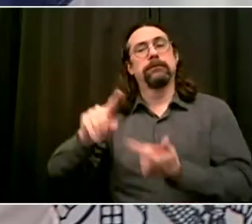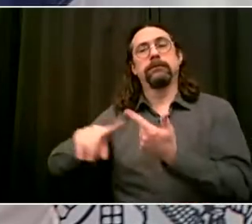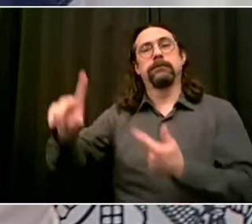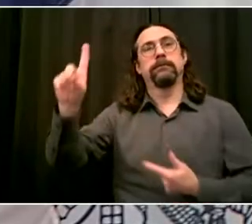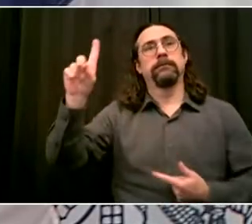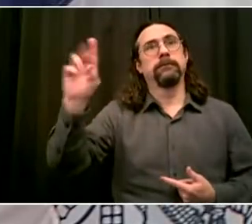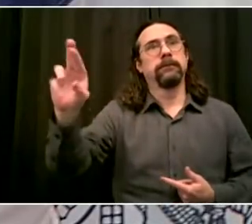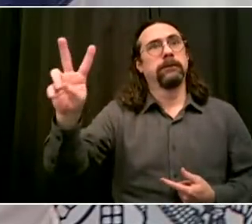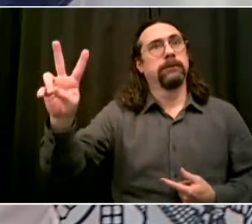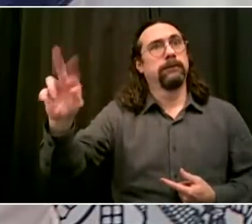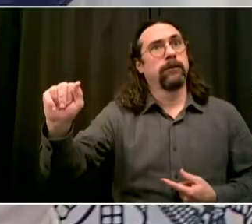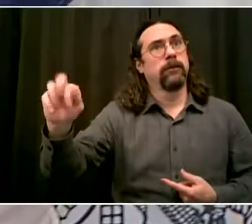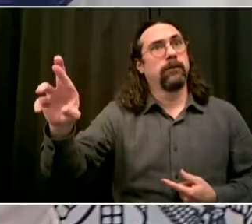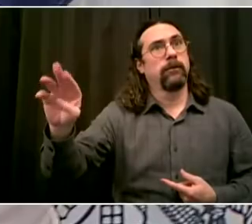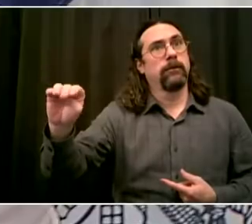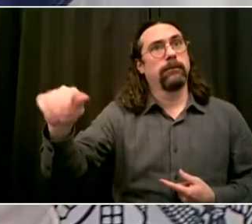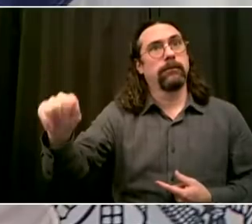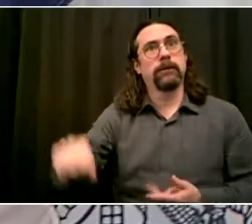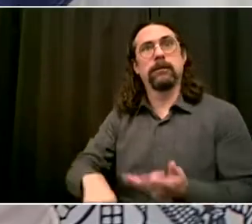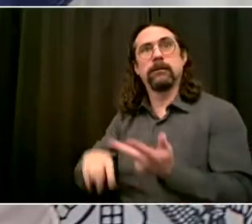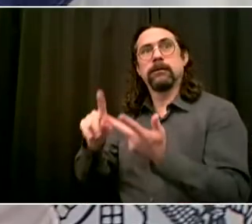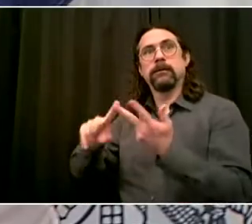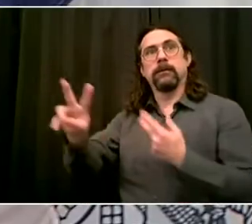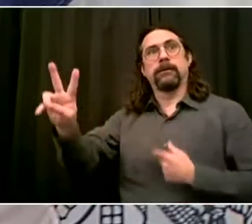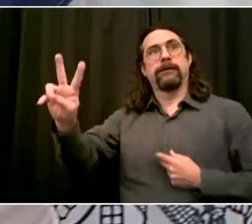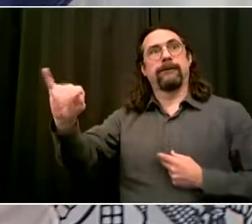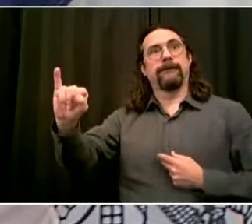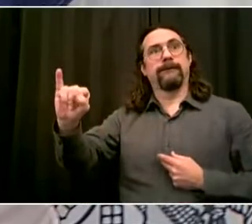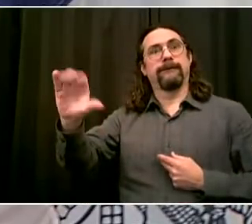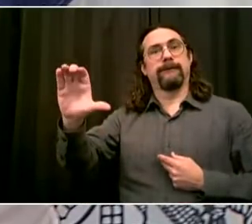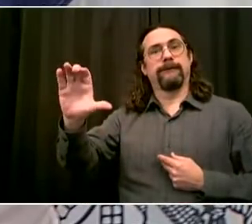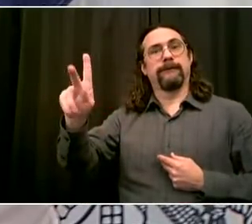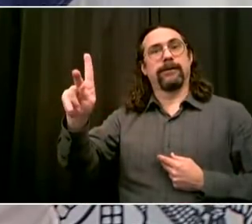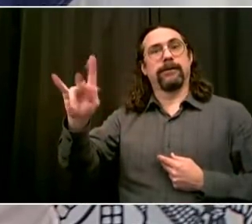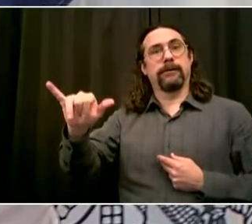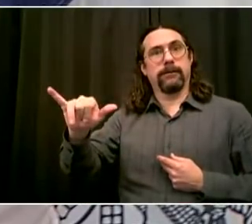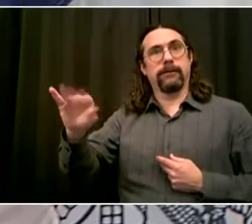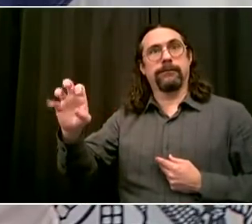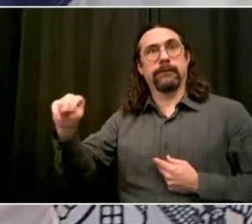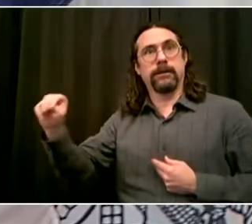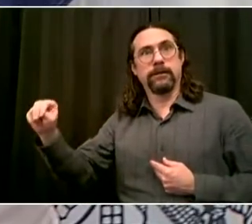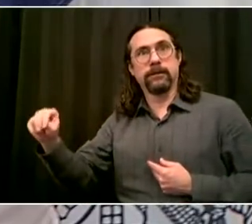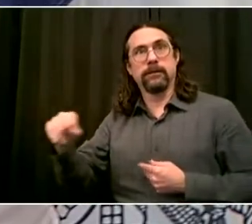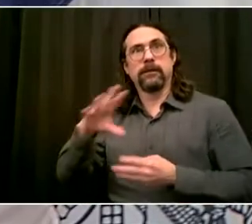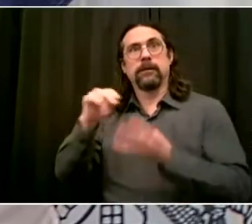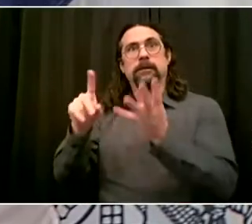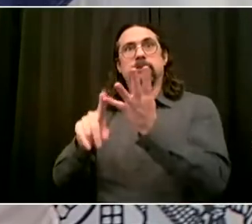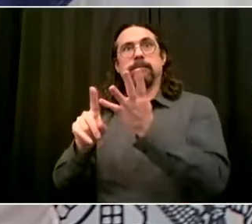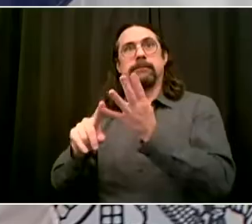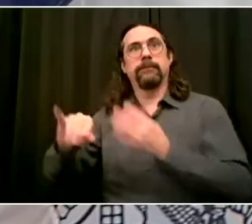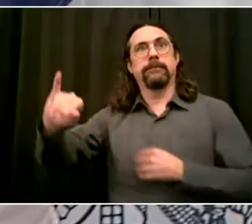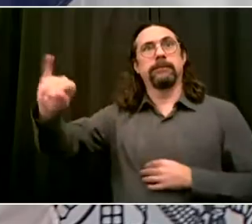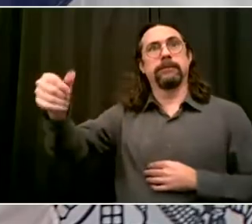AS A REMINDER WE'RE JOINED TODAY